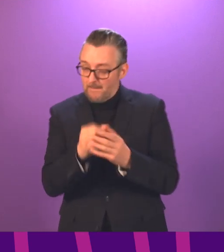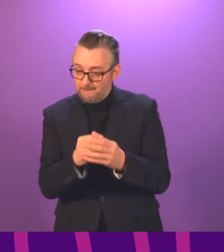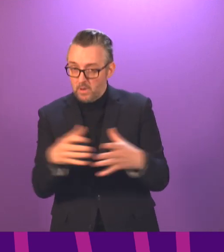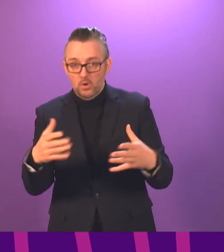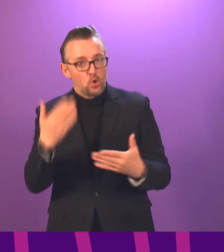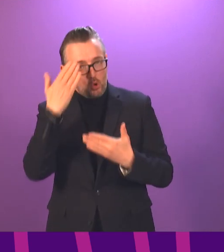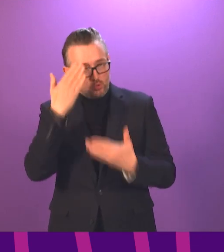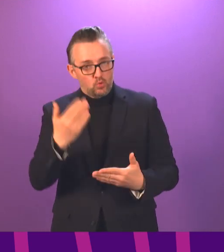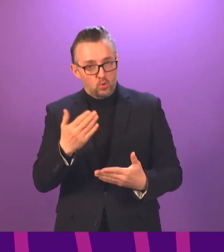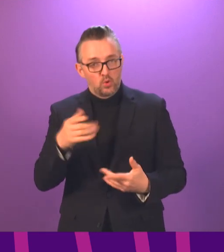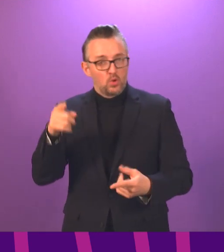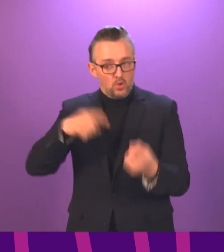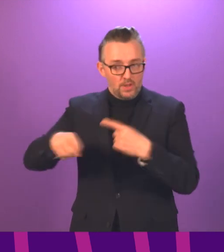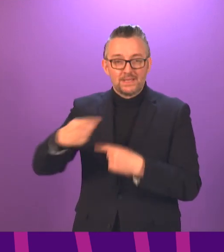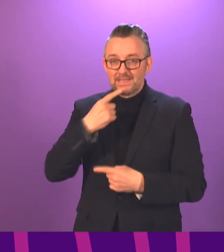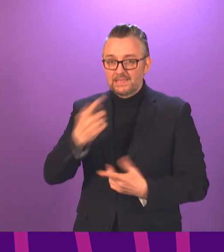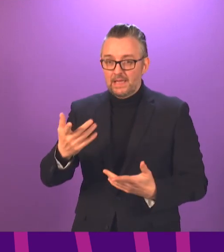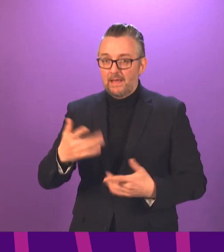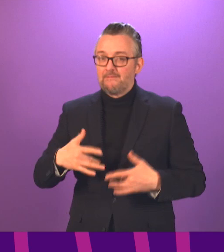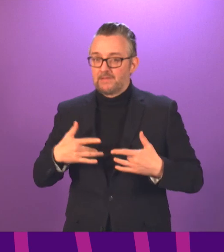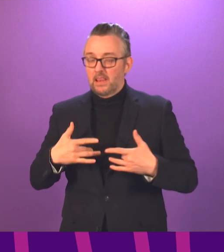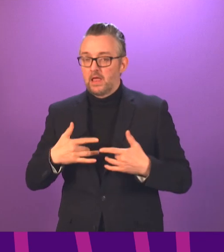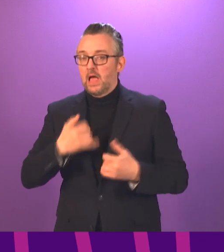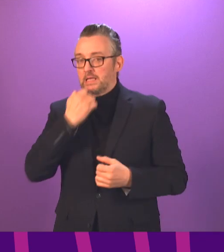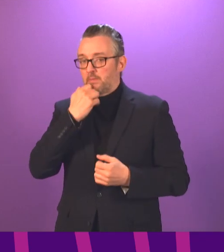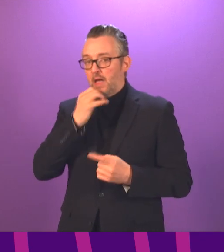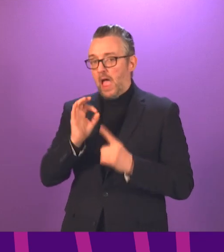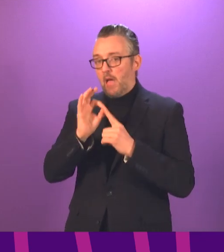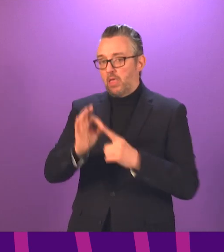registration officers are already reporting a significant rise in applications following a